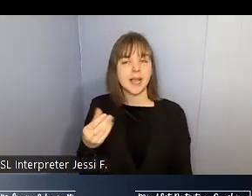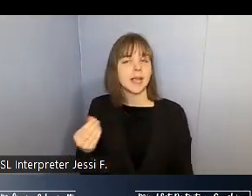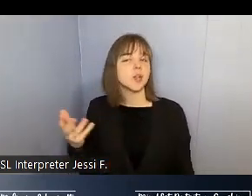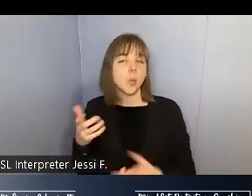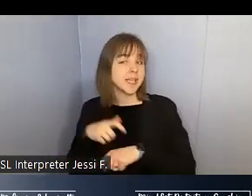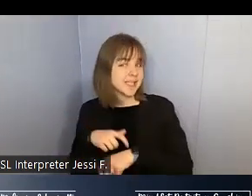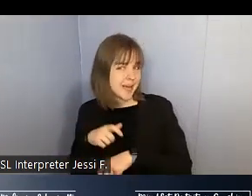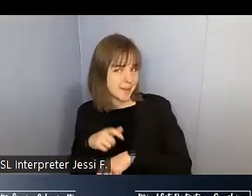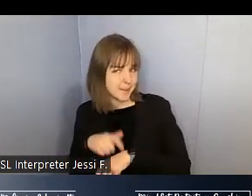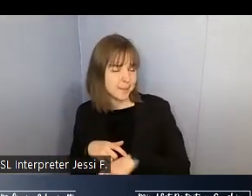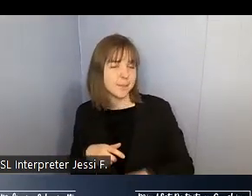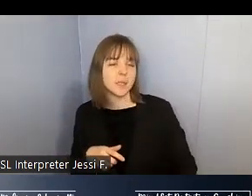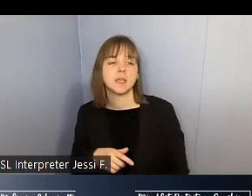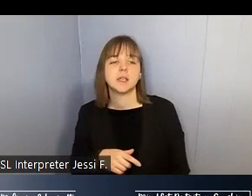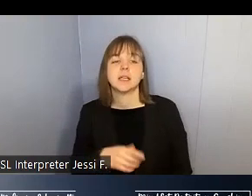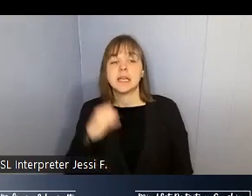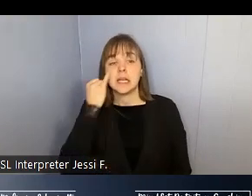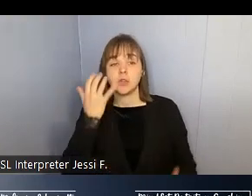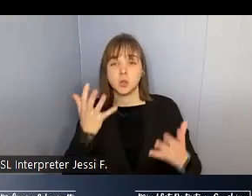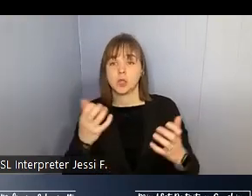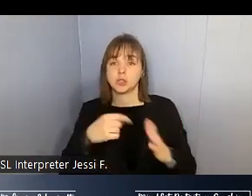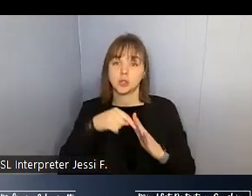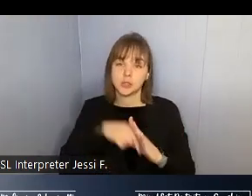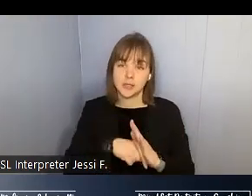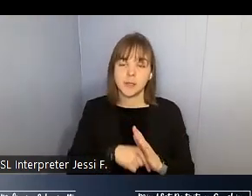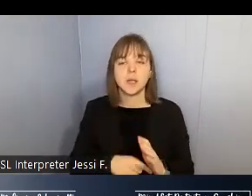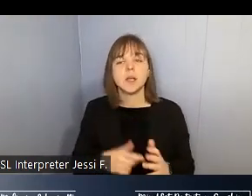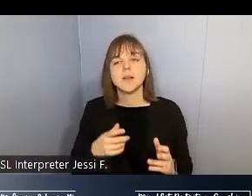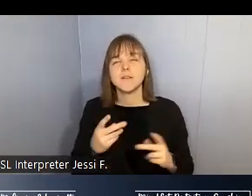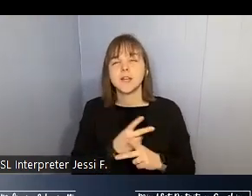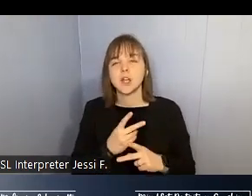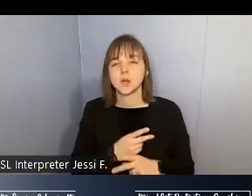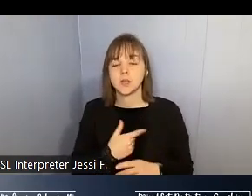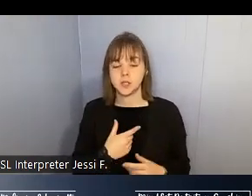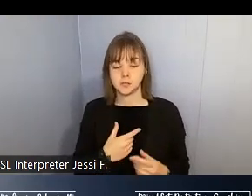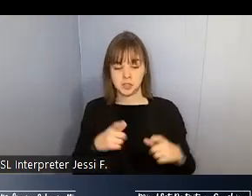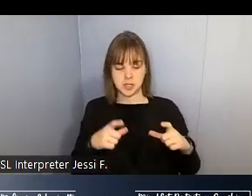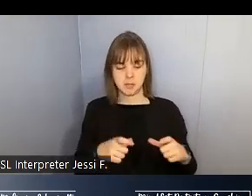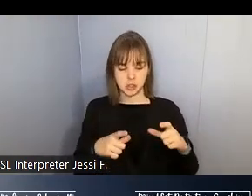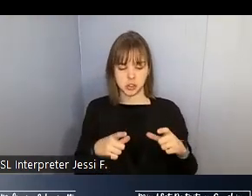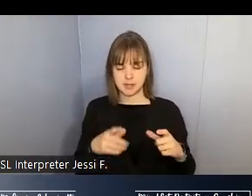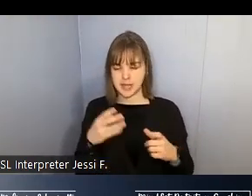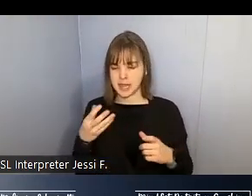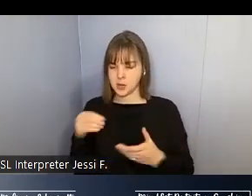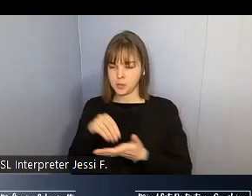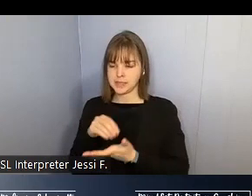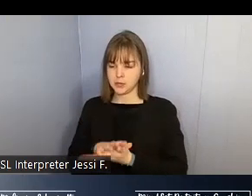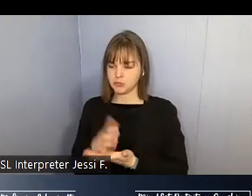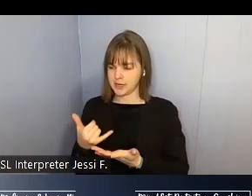and get an even deeper understanding, note your hunger levels before, during, and after eating. Think about any emotions that were involved